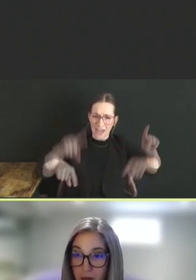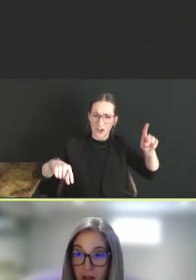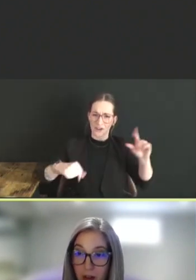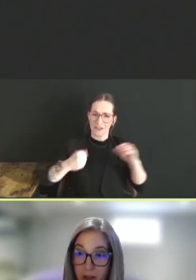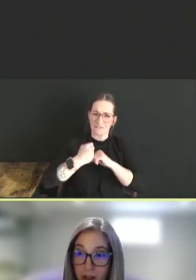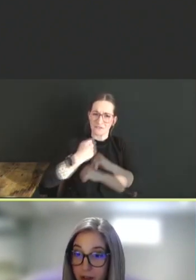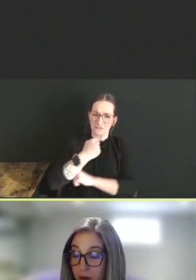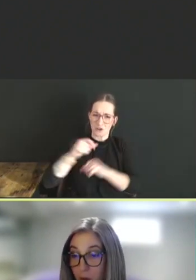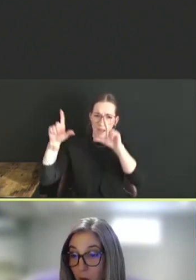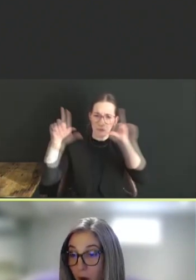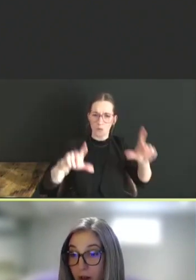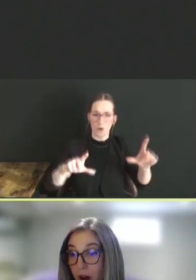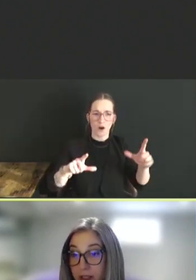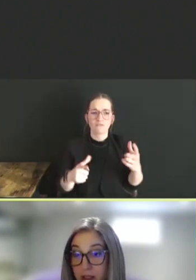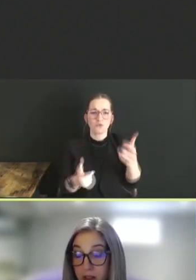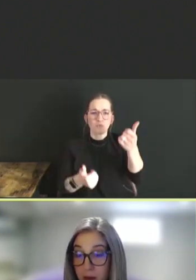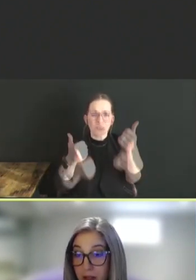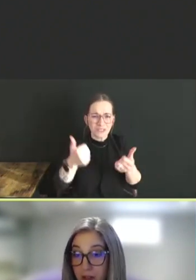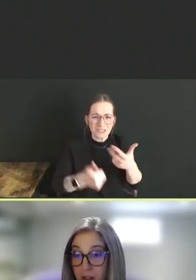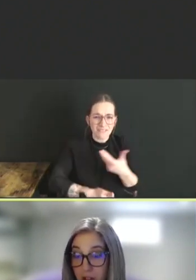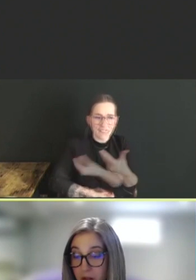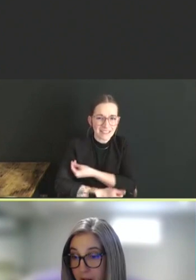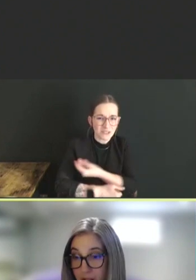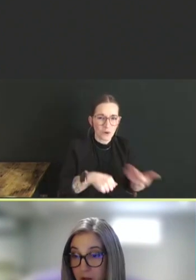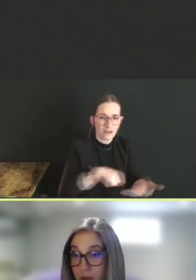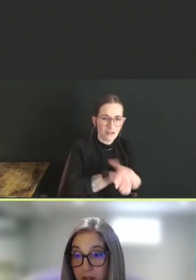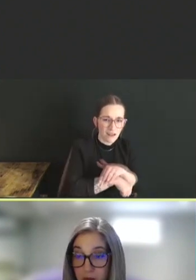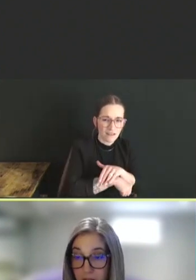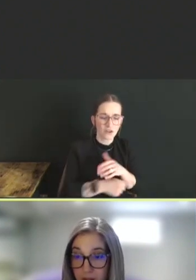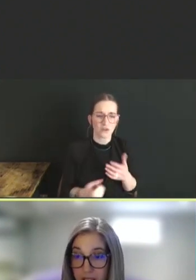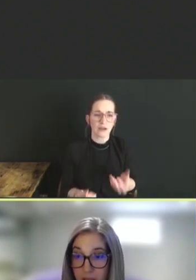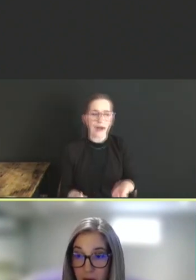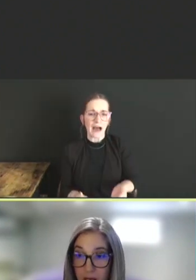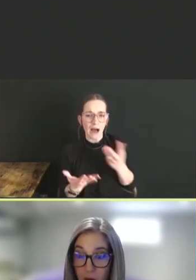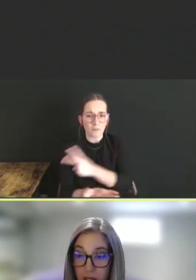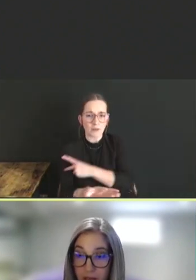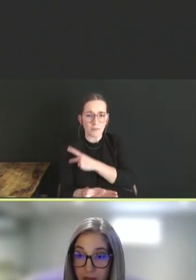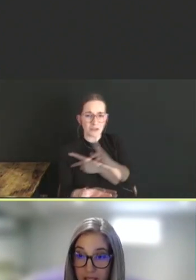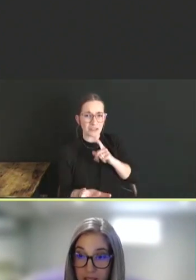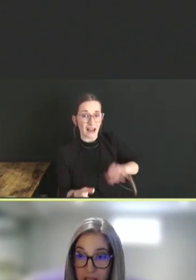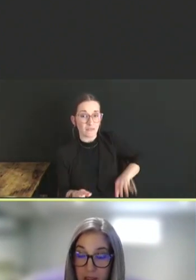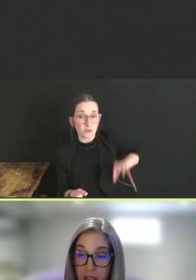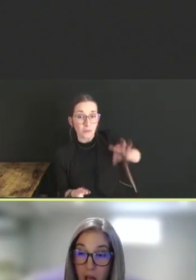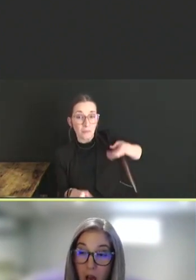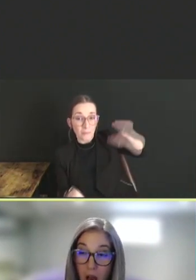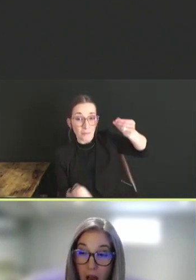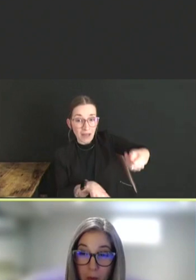were covered and what cost the beneficiary the patient was facing when they go to get vaccines.